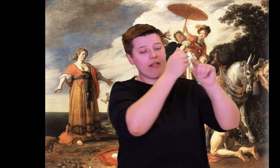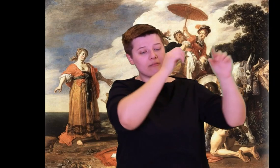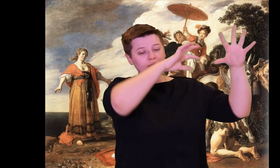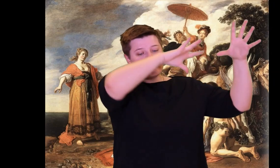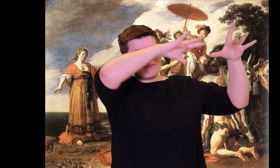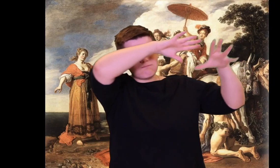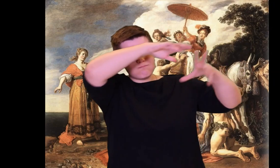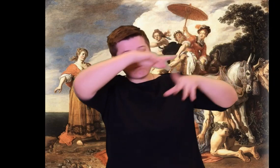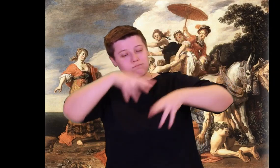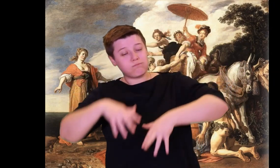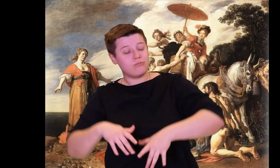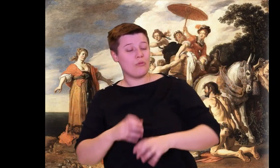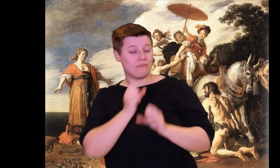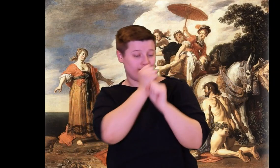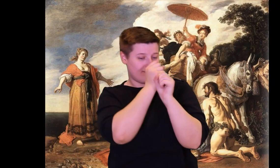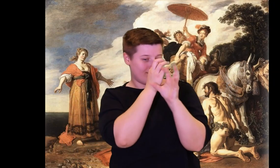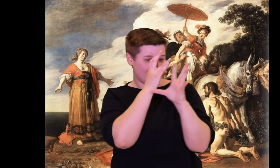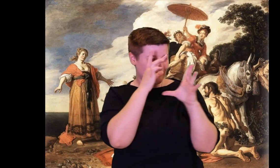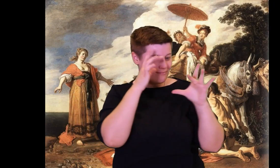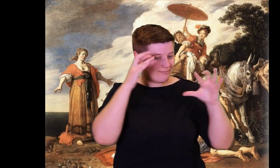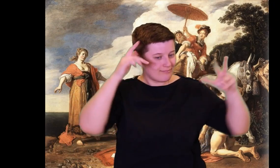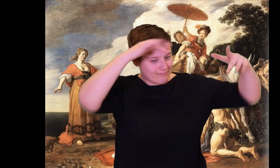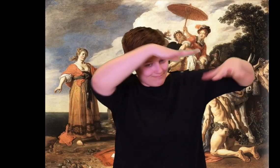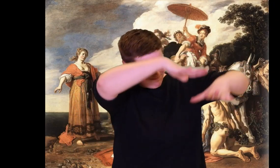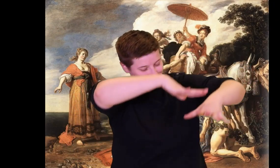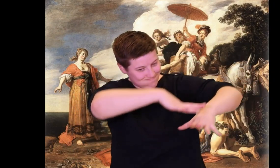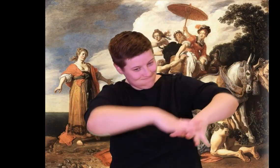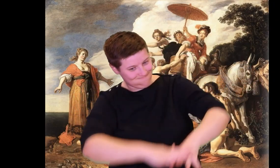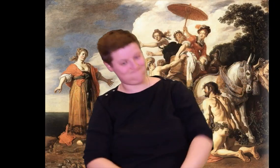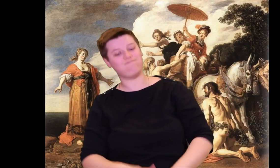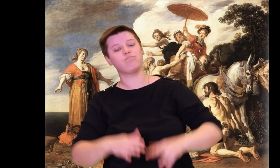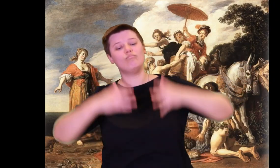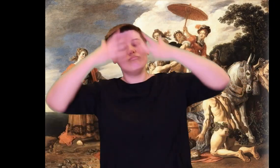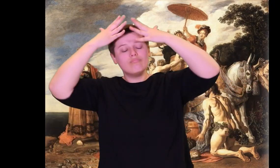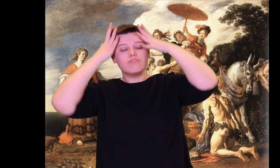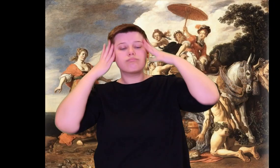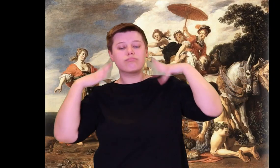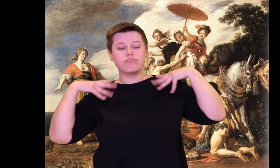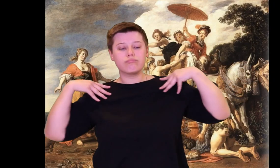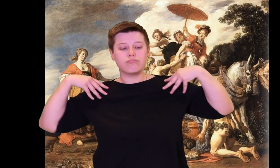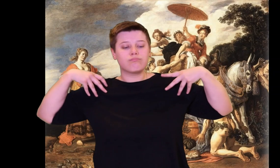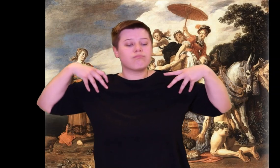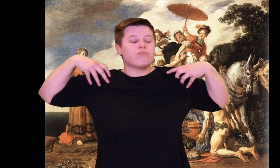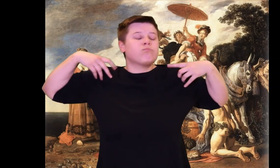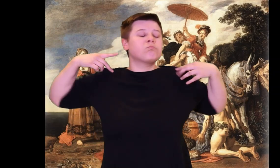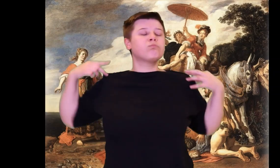Then he went off and sat beside the sea; his handsomeness was dazzling.